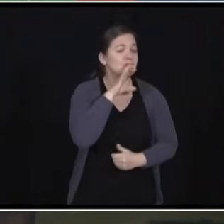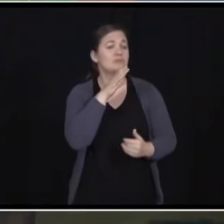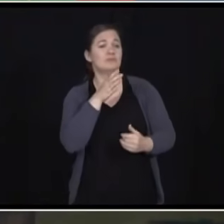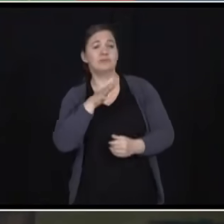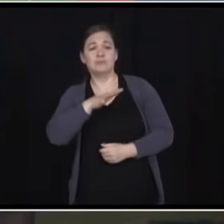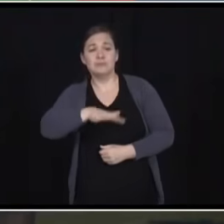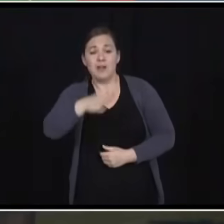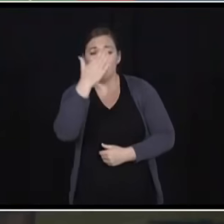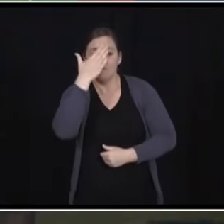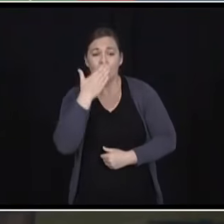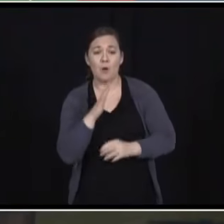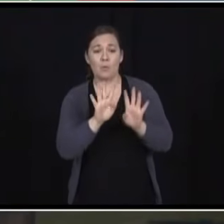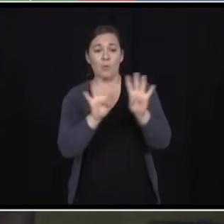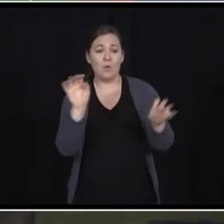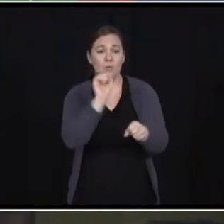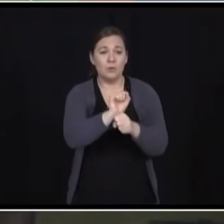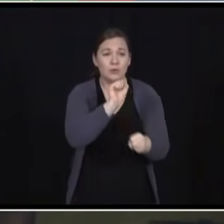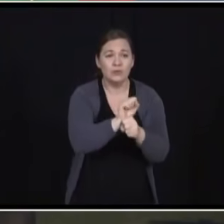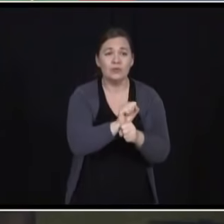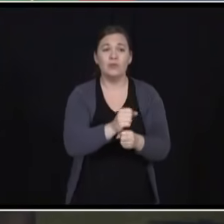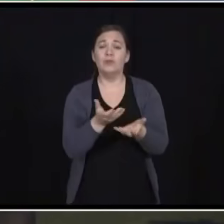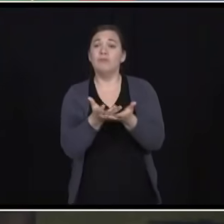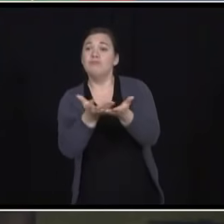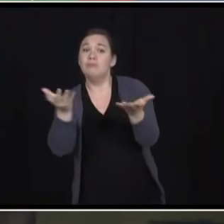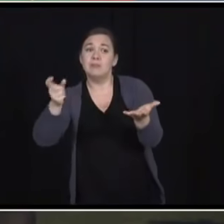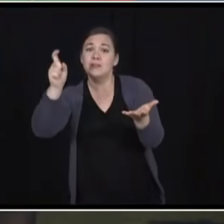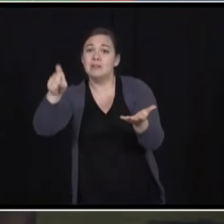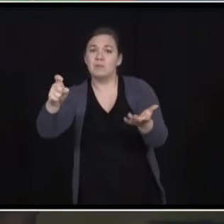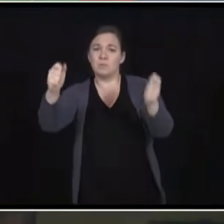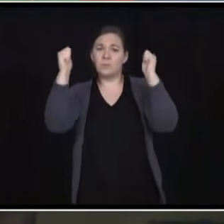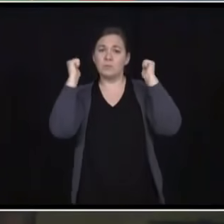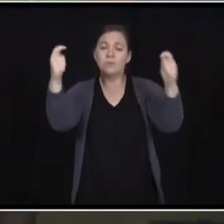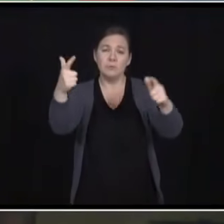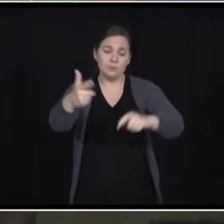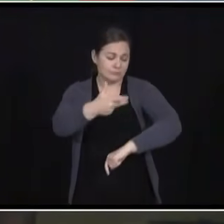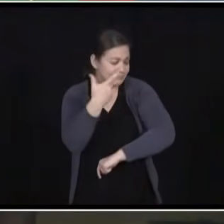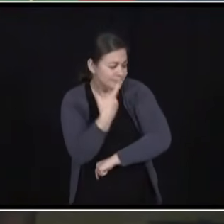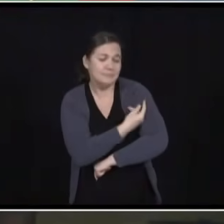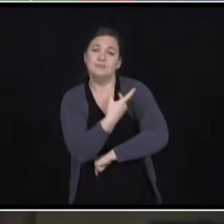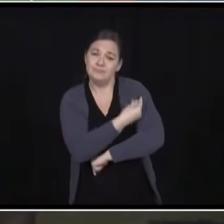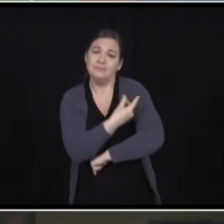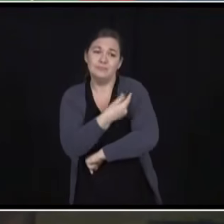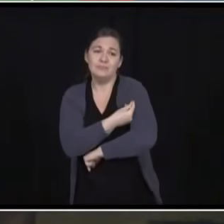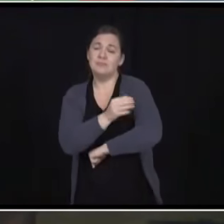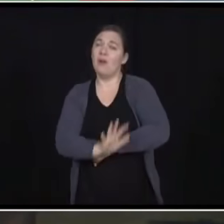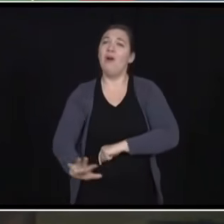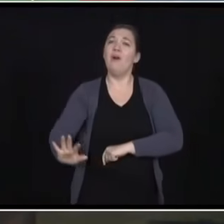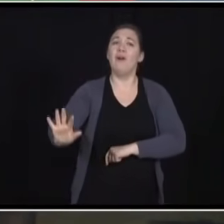we will put out and pull out every single stop we have to get ready to get this vaccine distributed